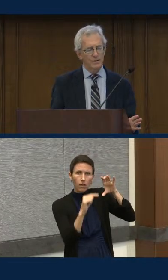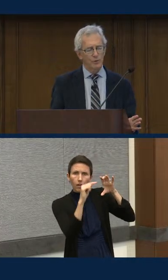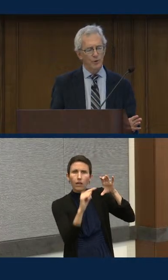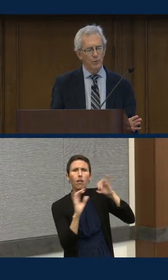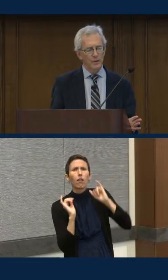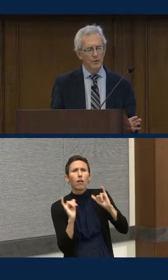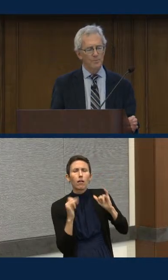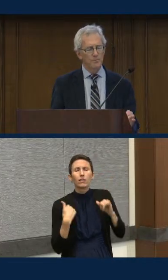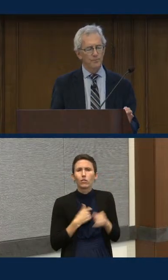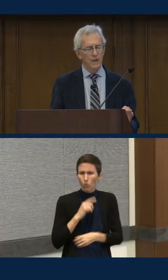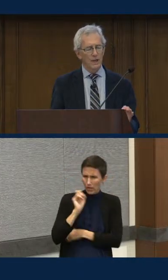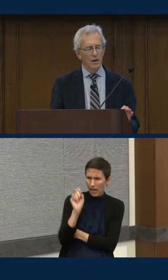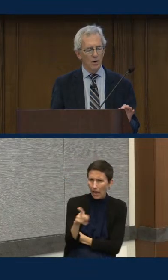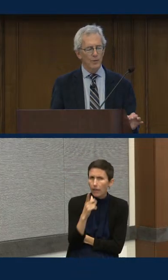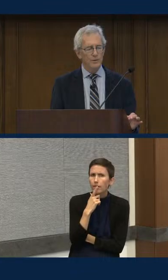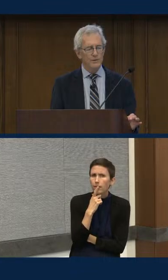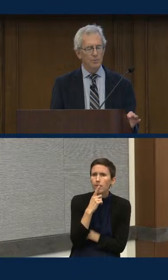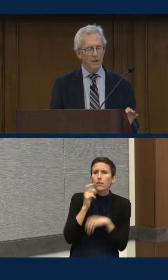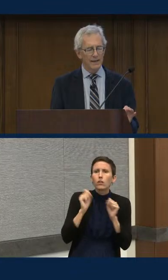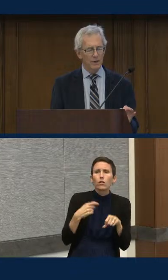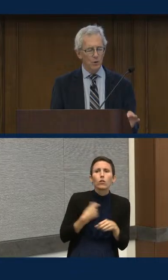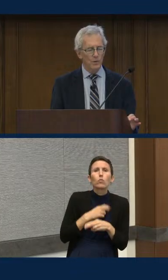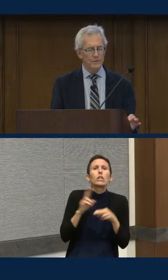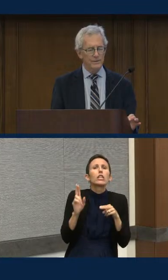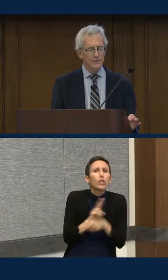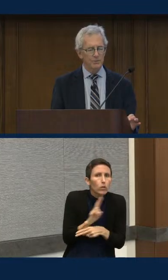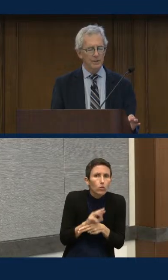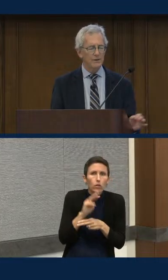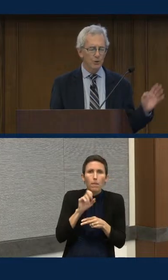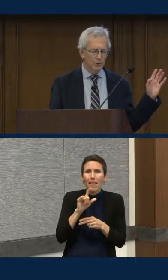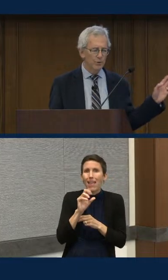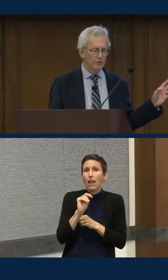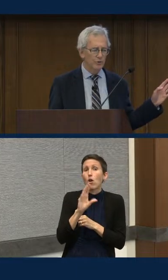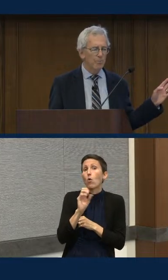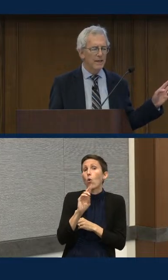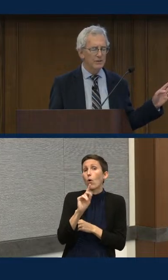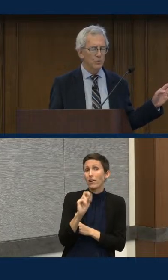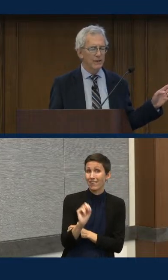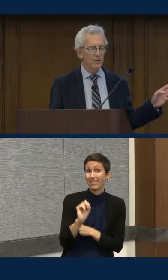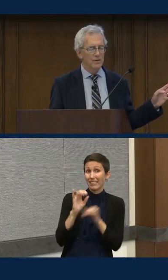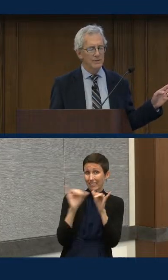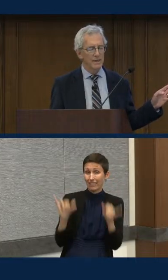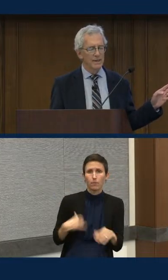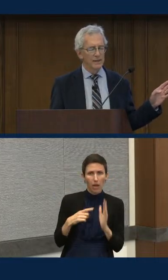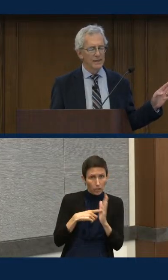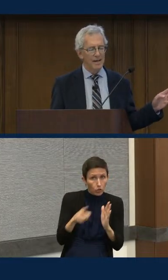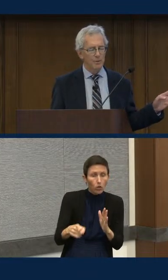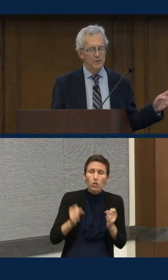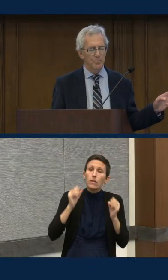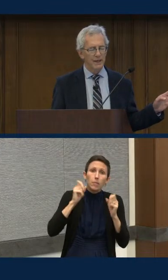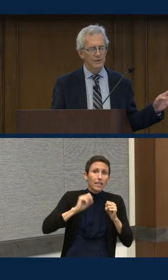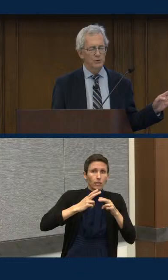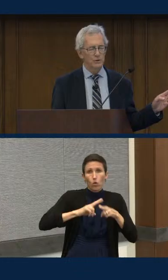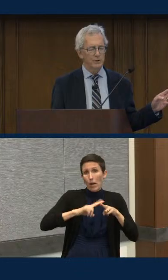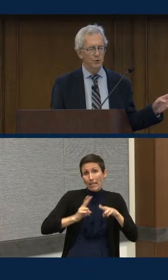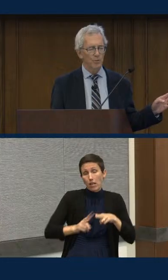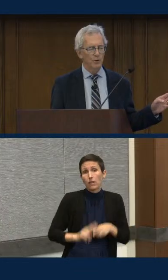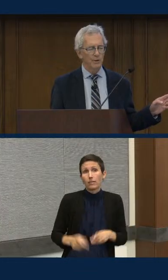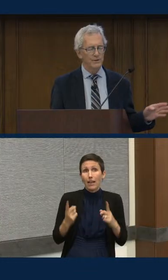of whether we could harness the cortant system and showed you